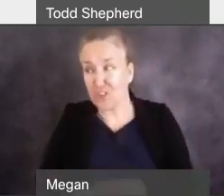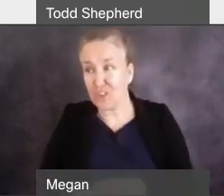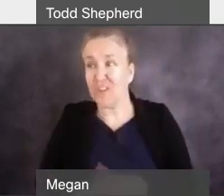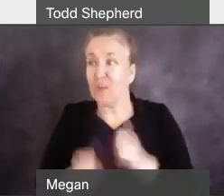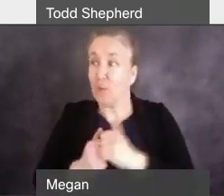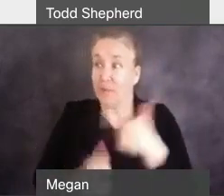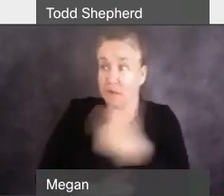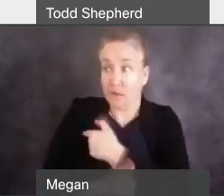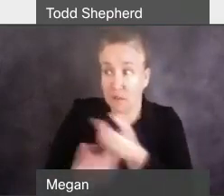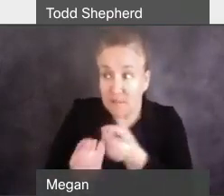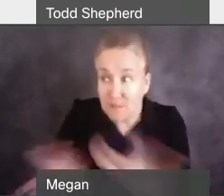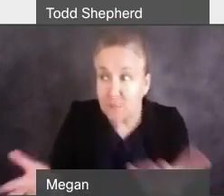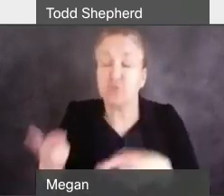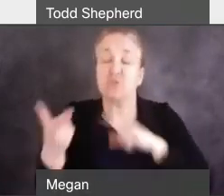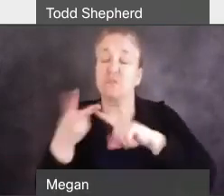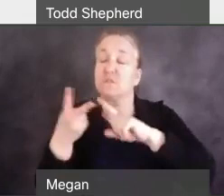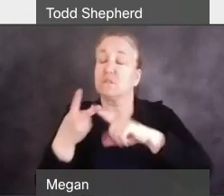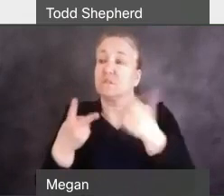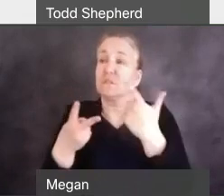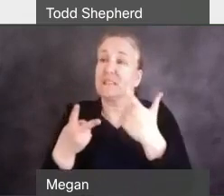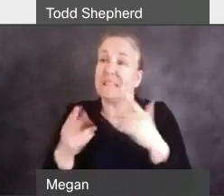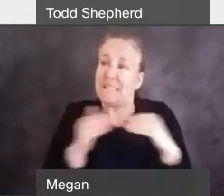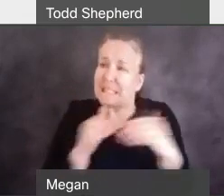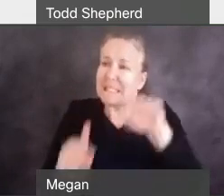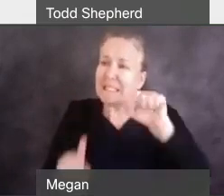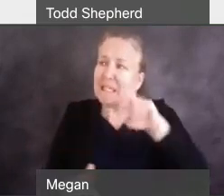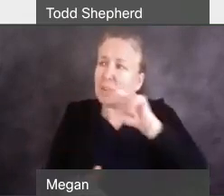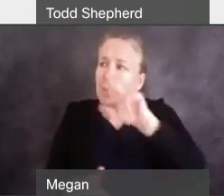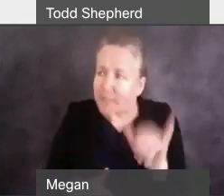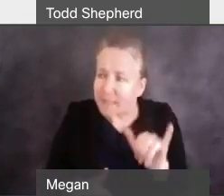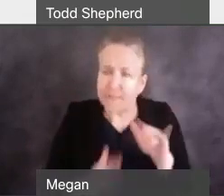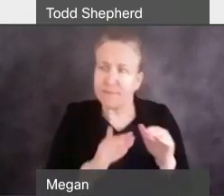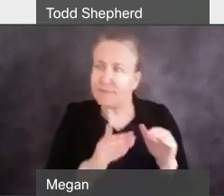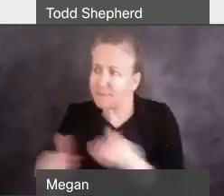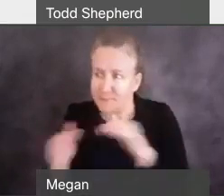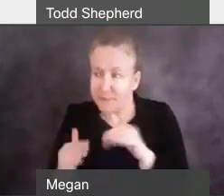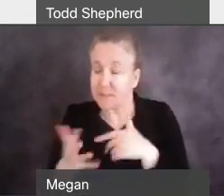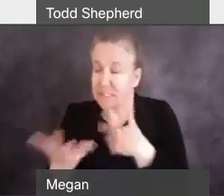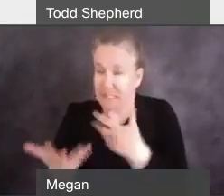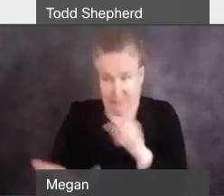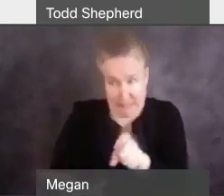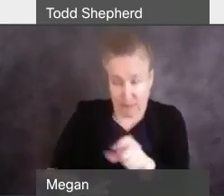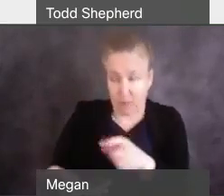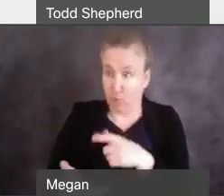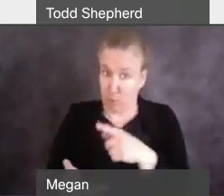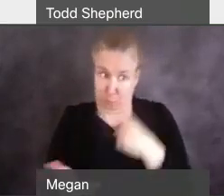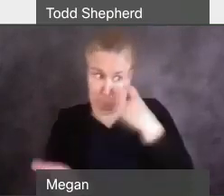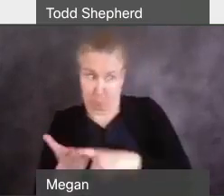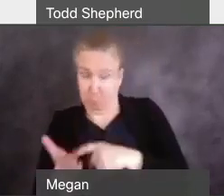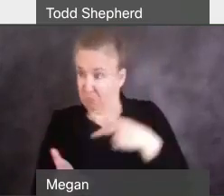needs to do better in terms of equity. Do you see any signs that Pennsylvania is doing better